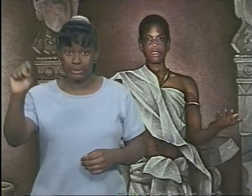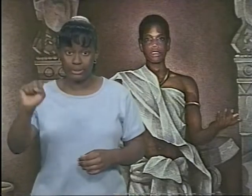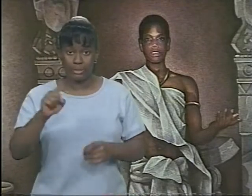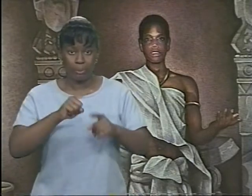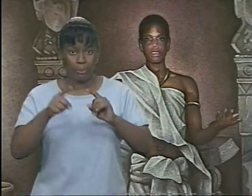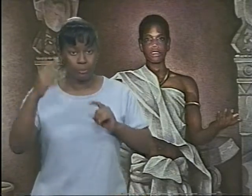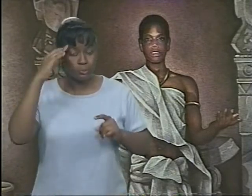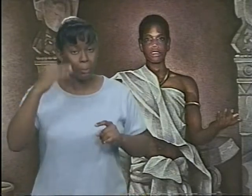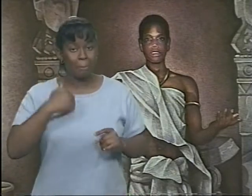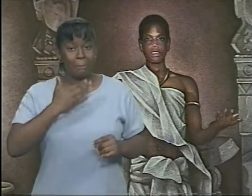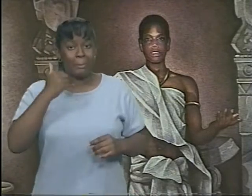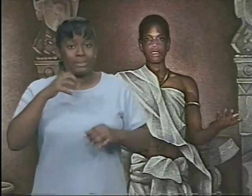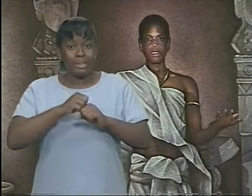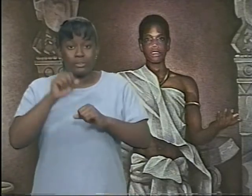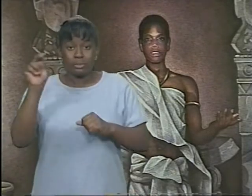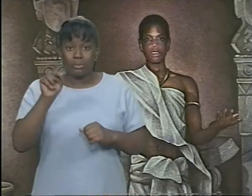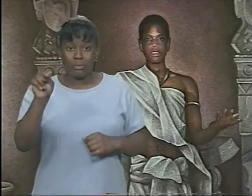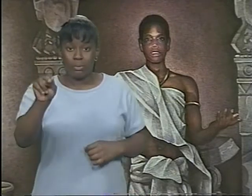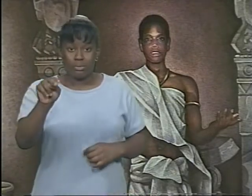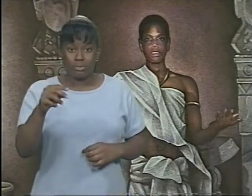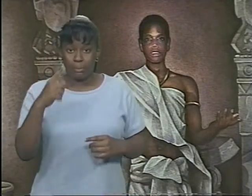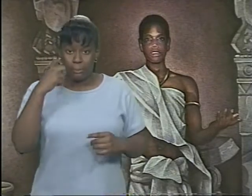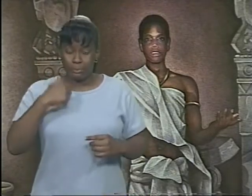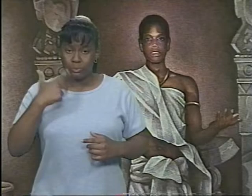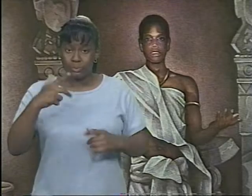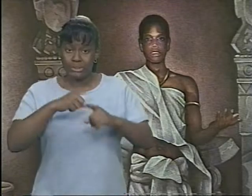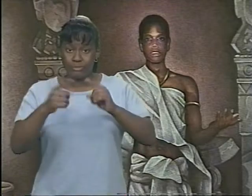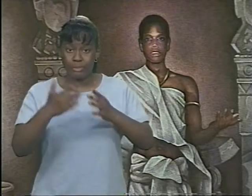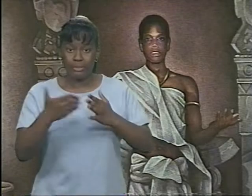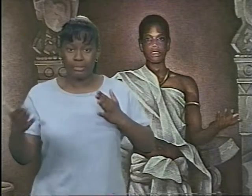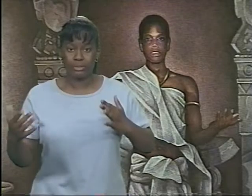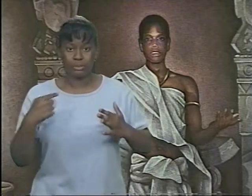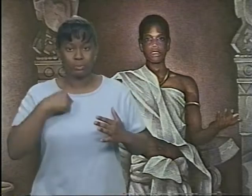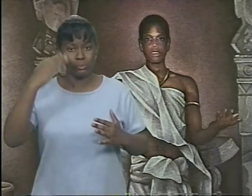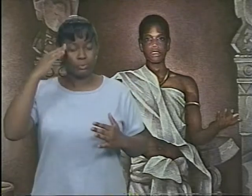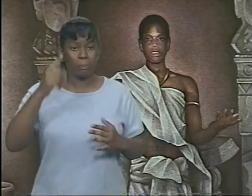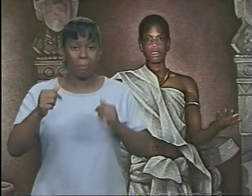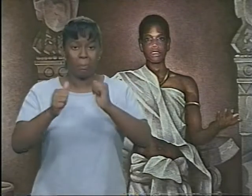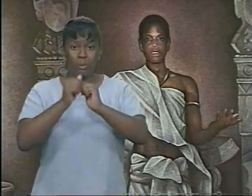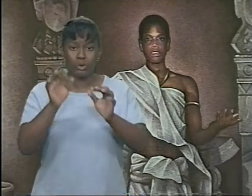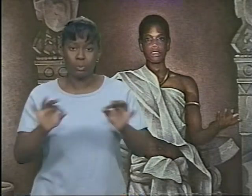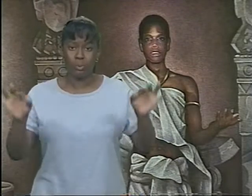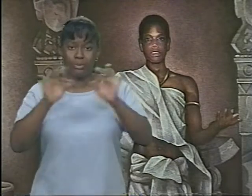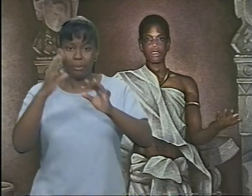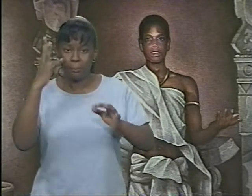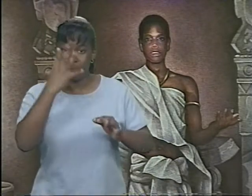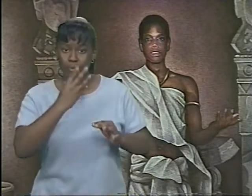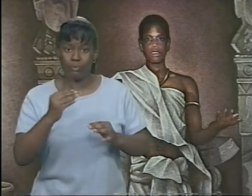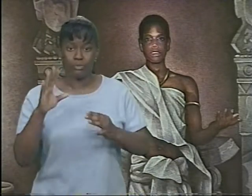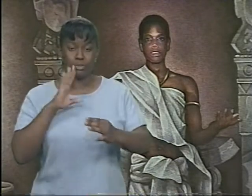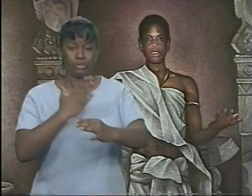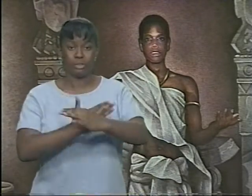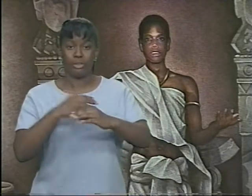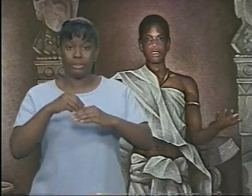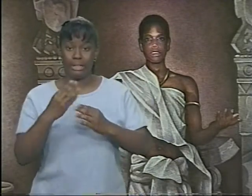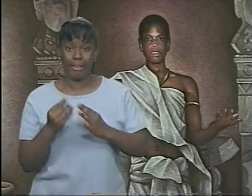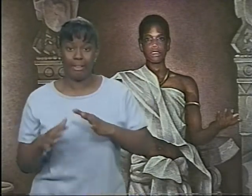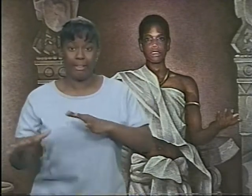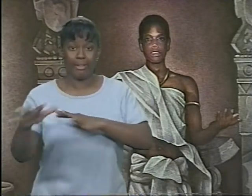made a gift of sunflower seeds. But you know me best as Nyoka. Because I have been all of these, I know you to